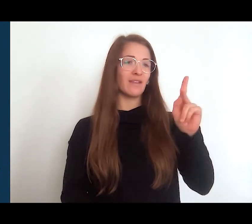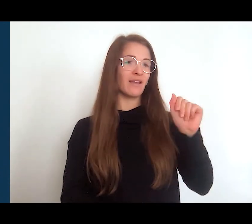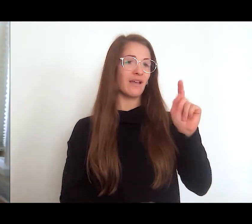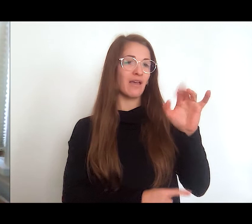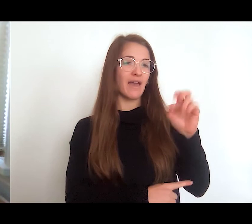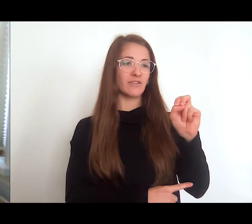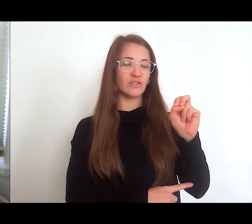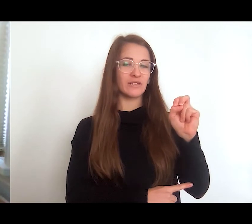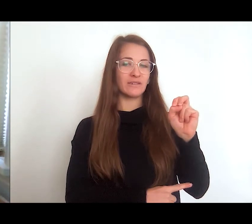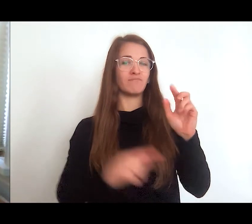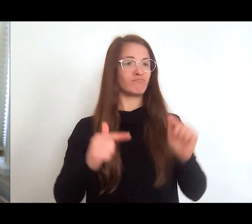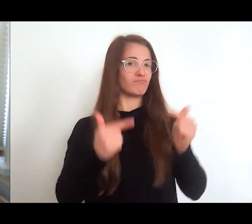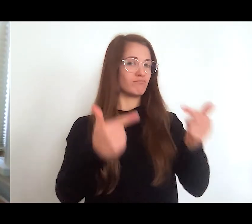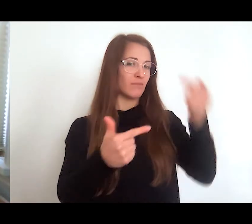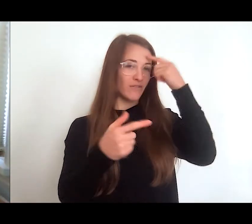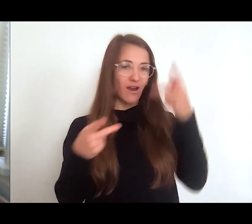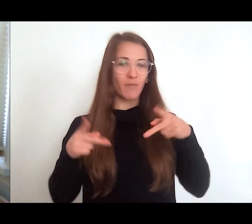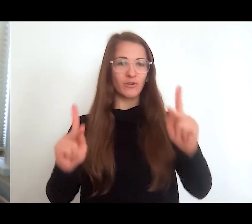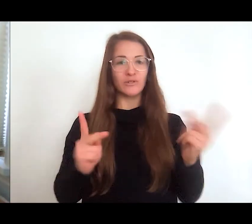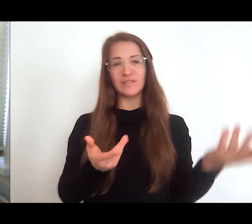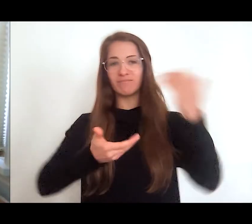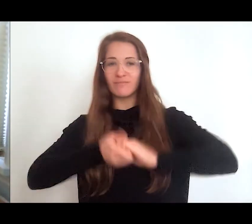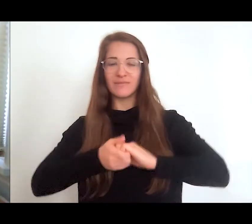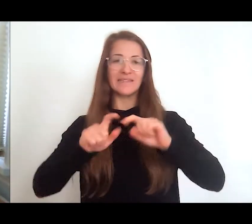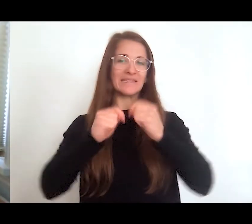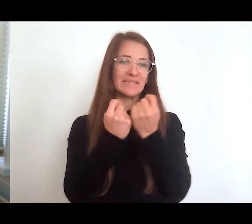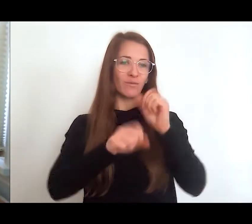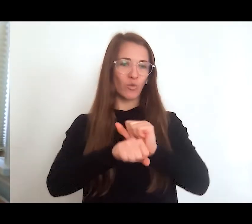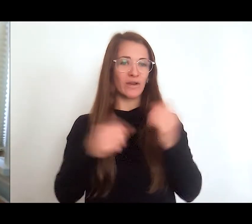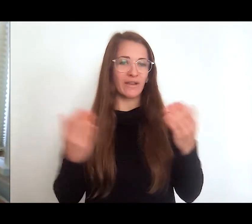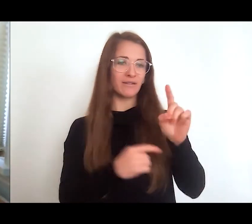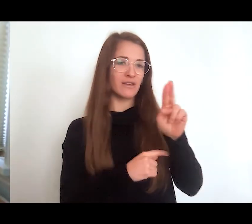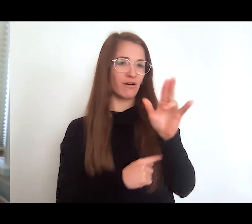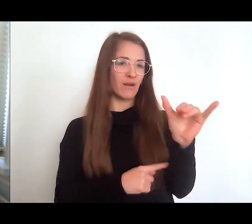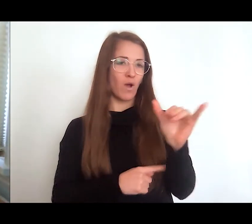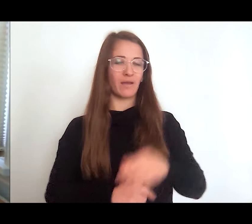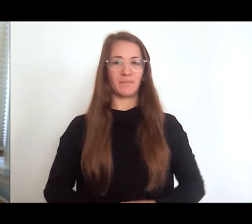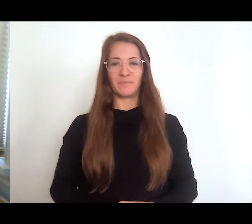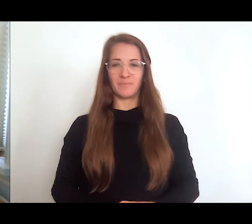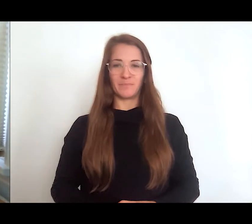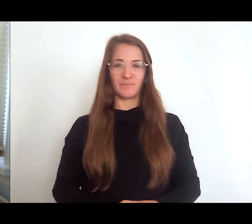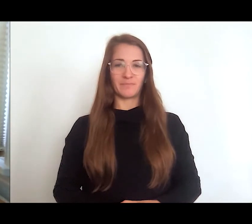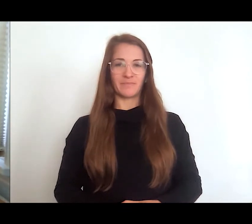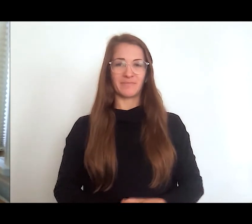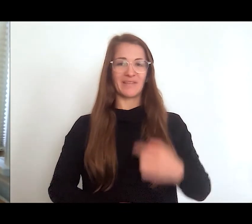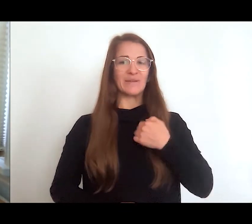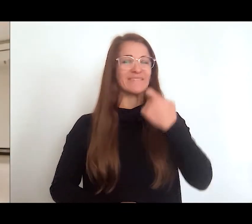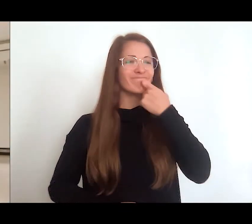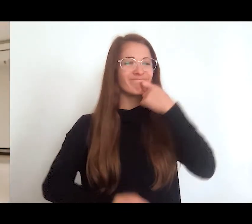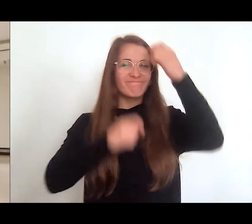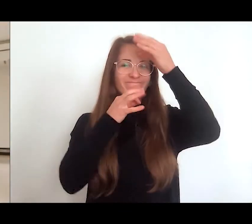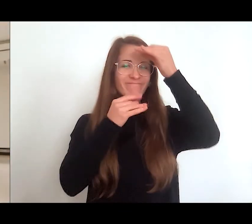KATRIN, OPPORTUNITIES FOR